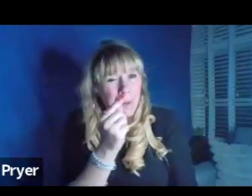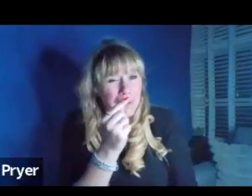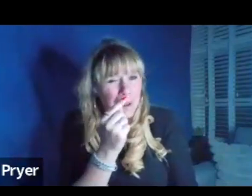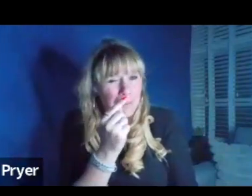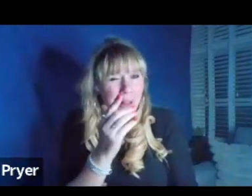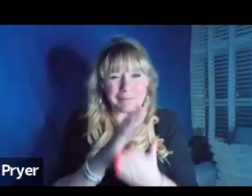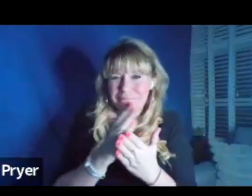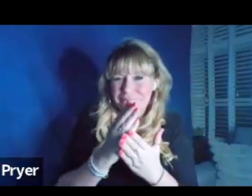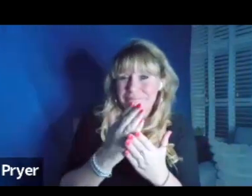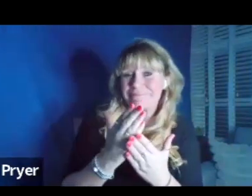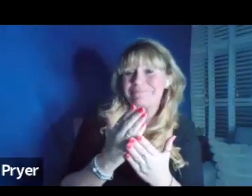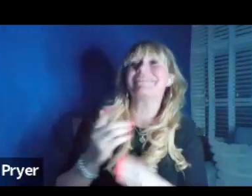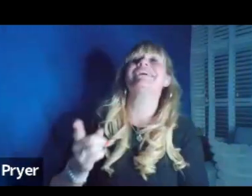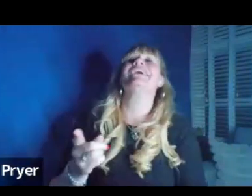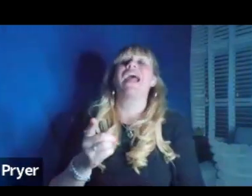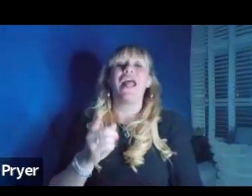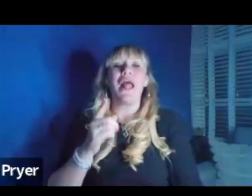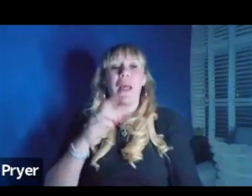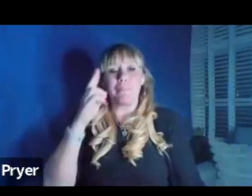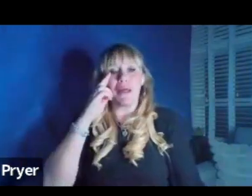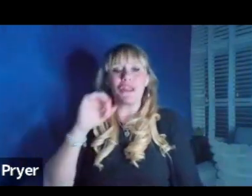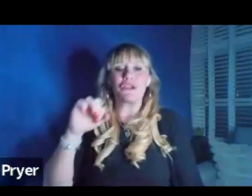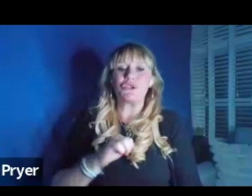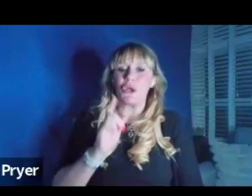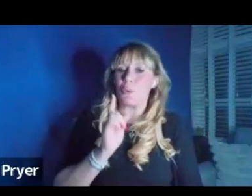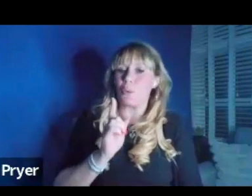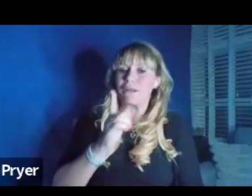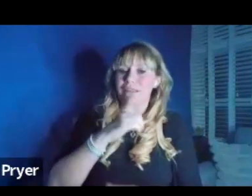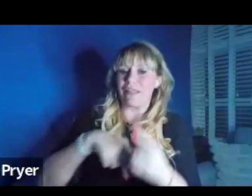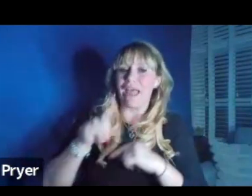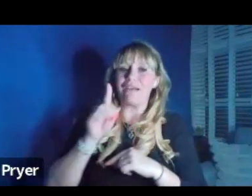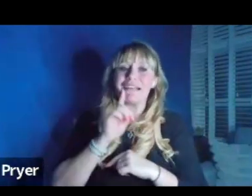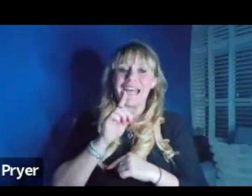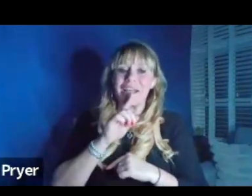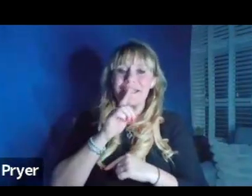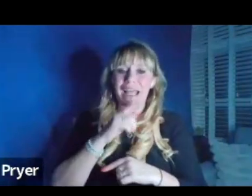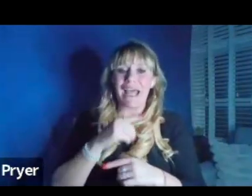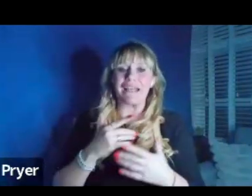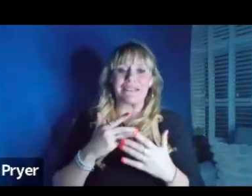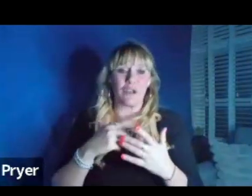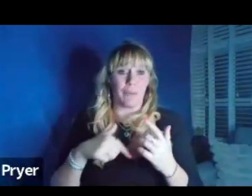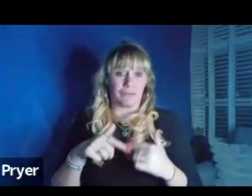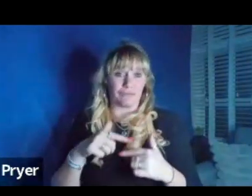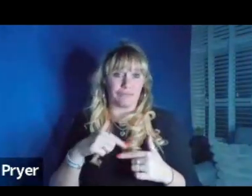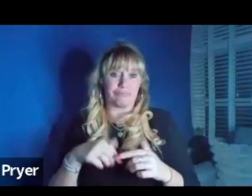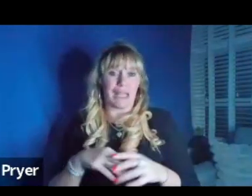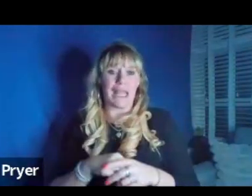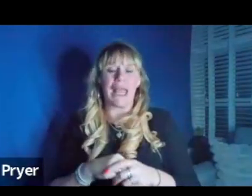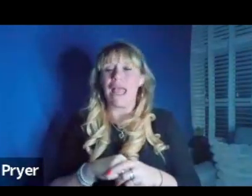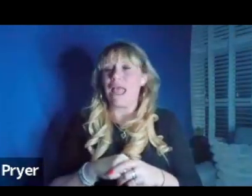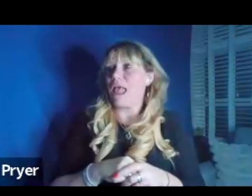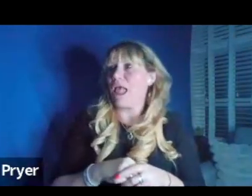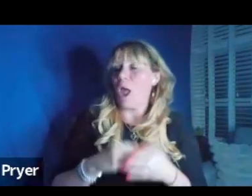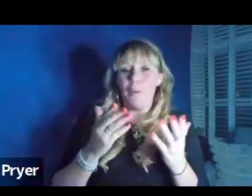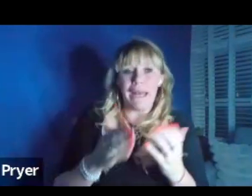there are girls like us about Well now I know the cause of my obsession